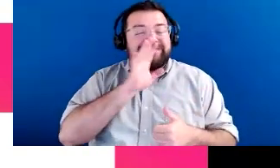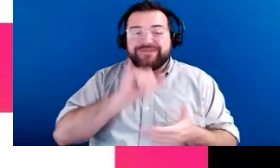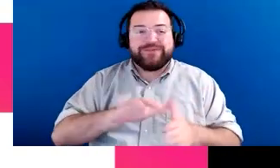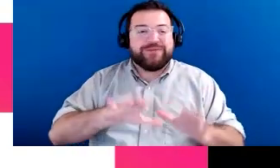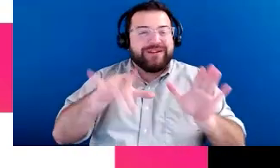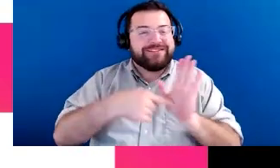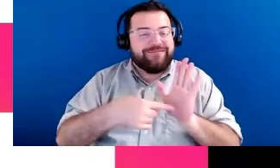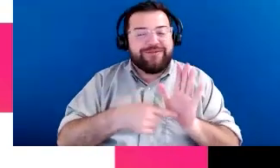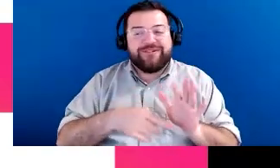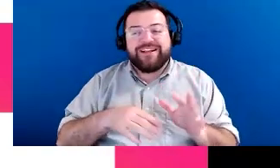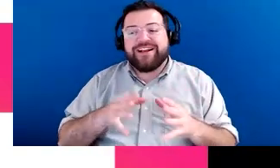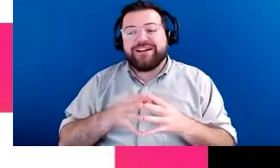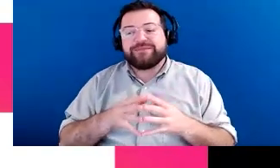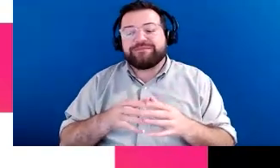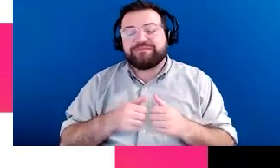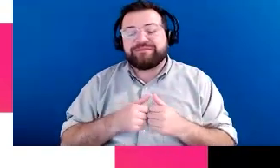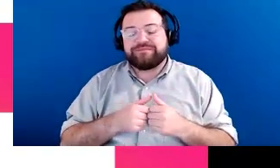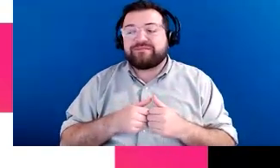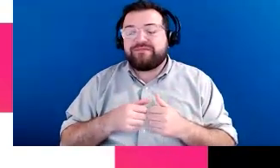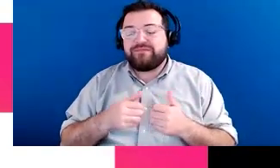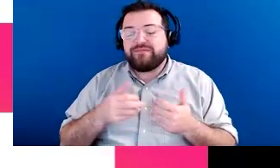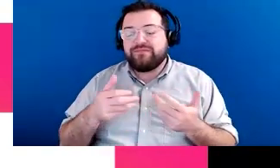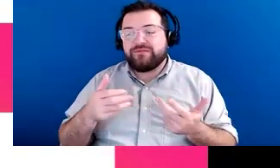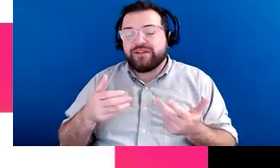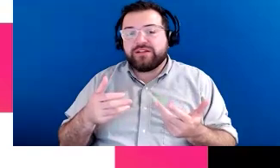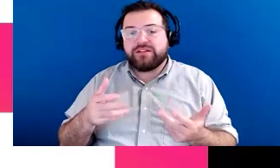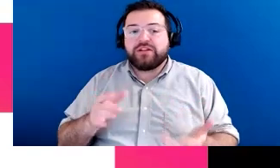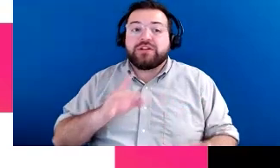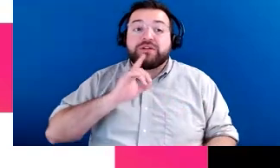A lot of these and this is why there's